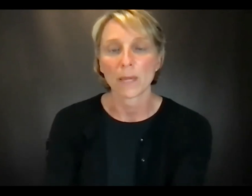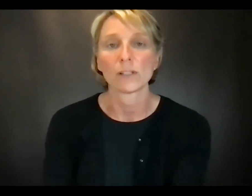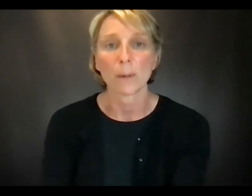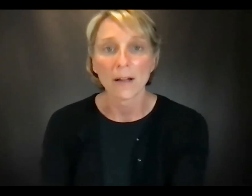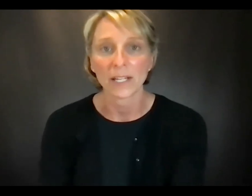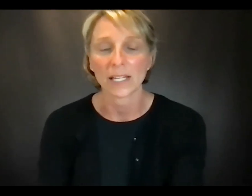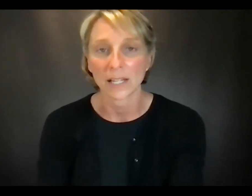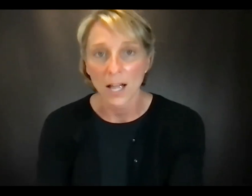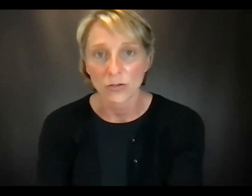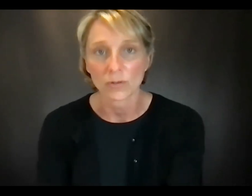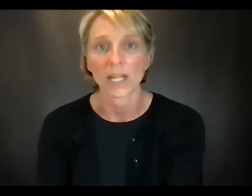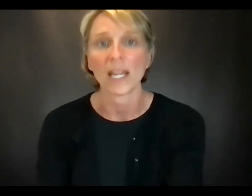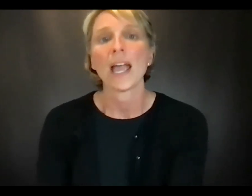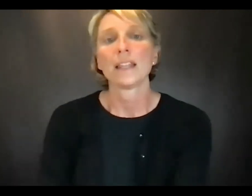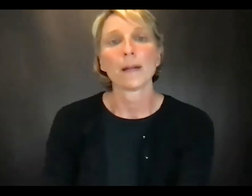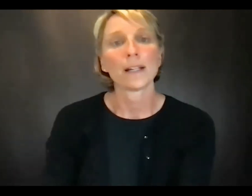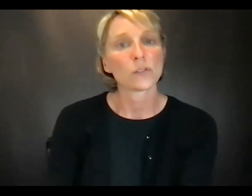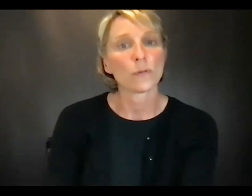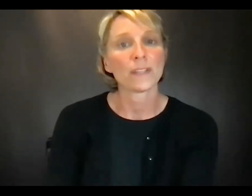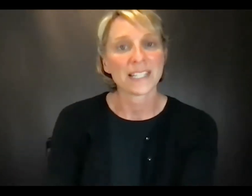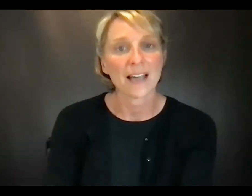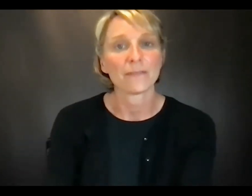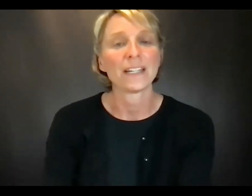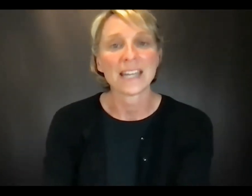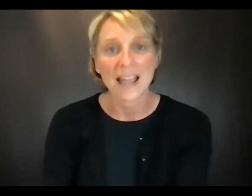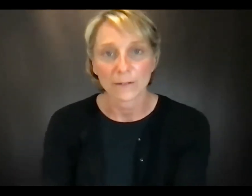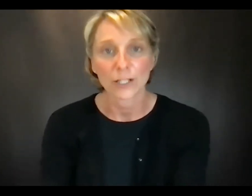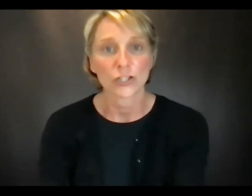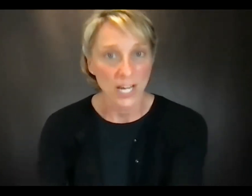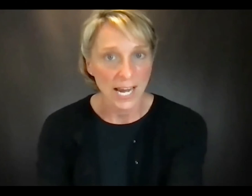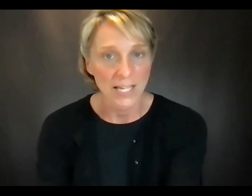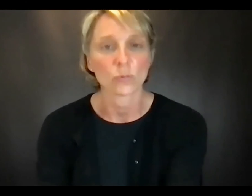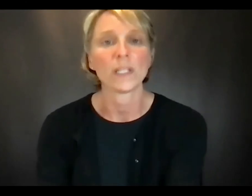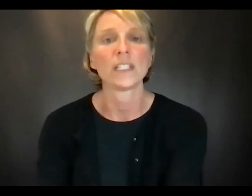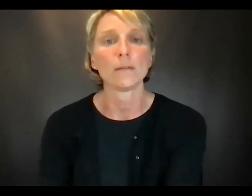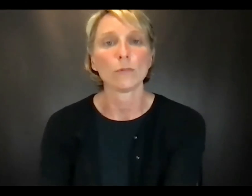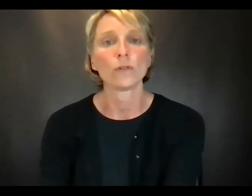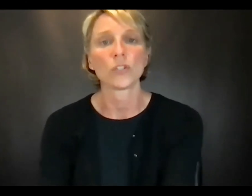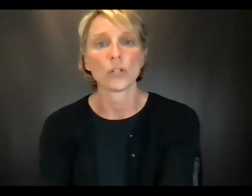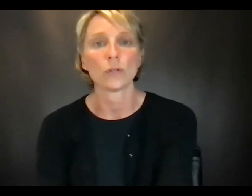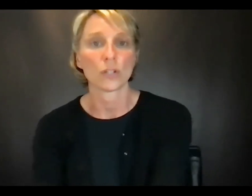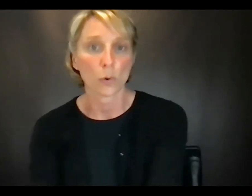was prevalent in the country, the American School for the Deaf never changed. We did move to total